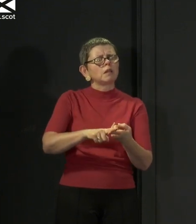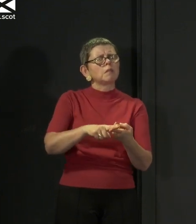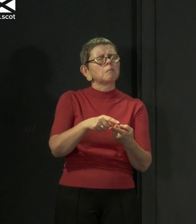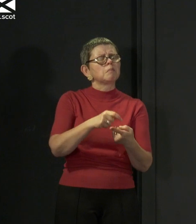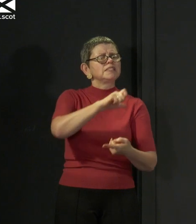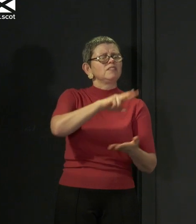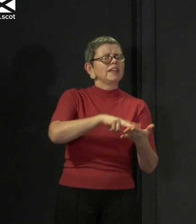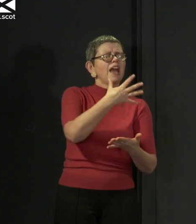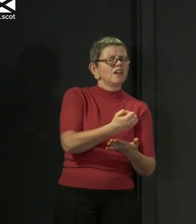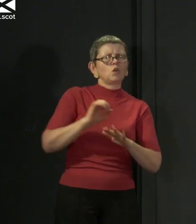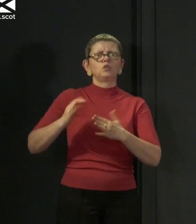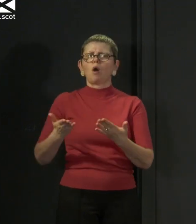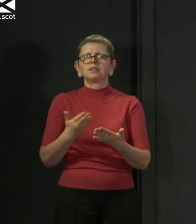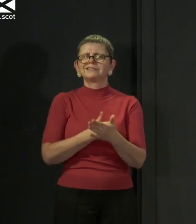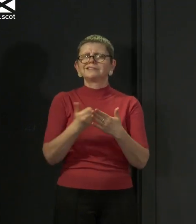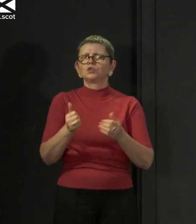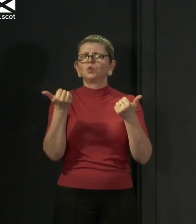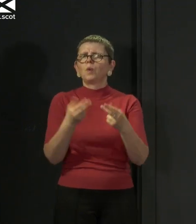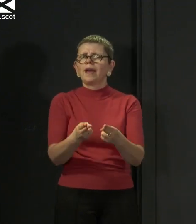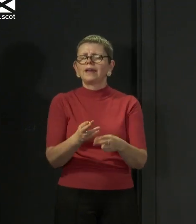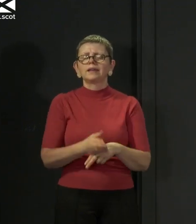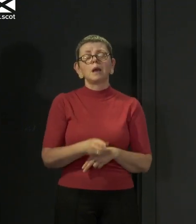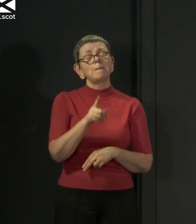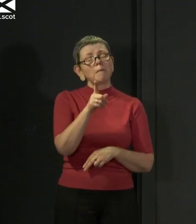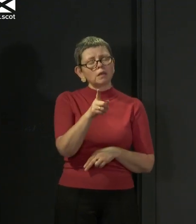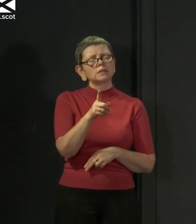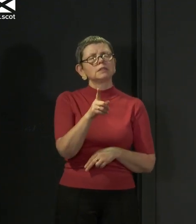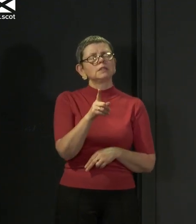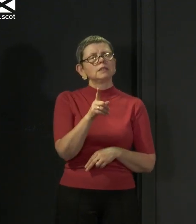of whether or not I'm demanding things i have stood at this podium a few times over the